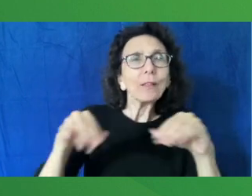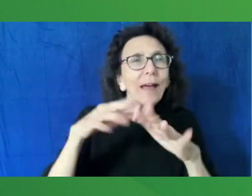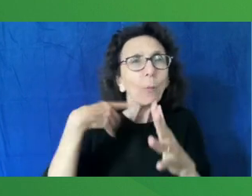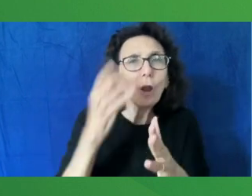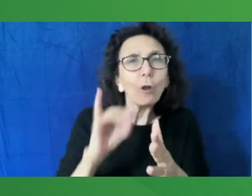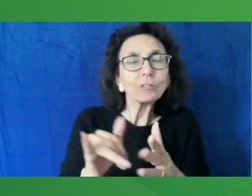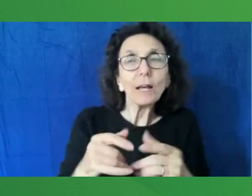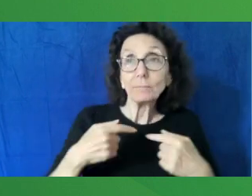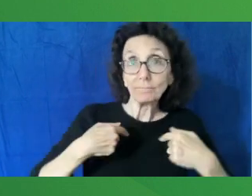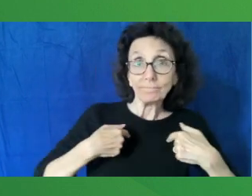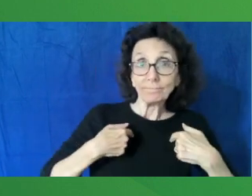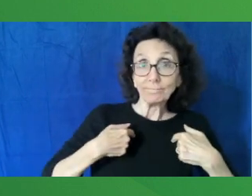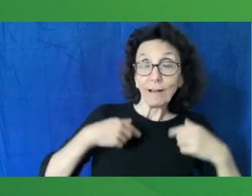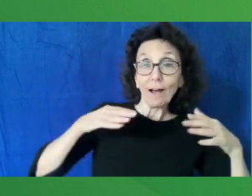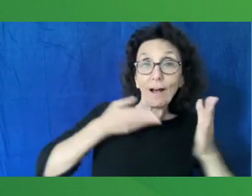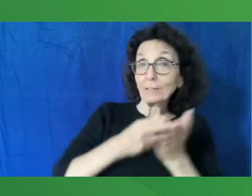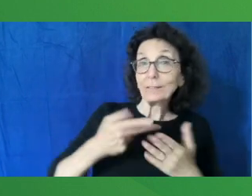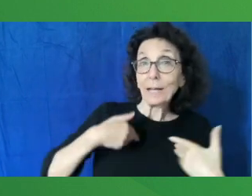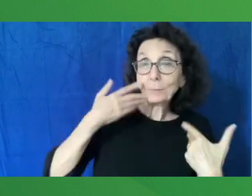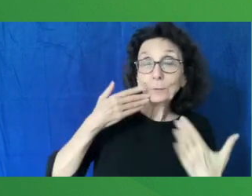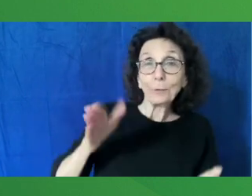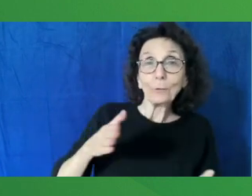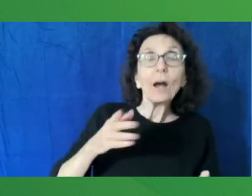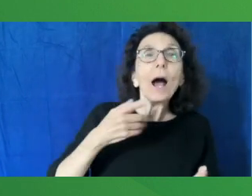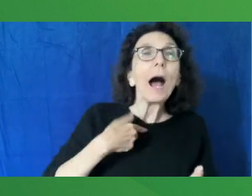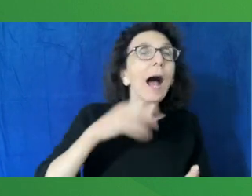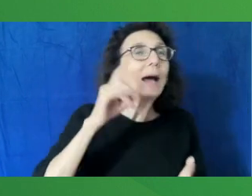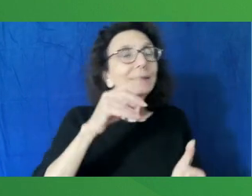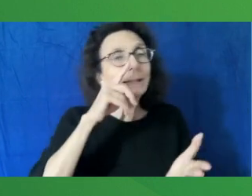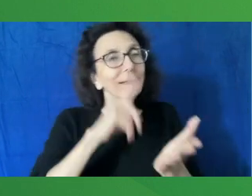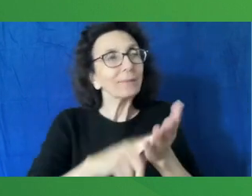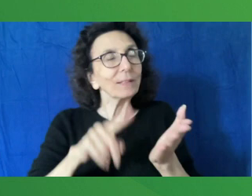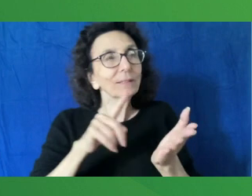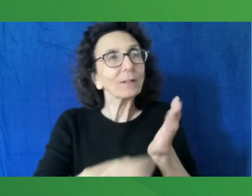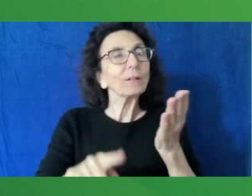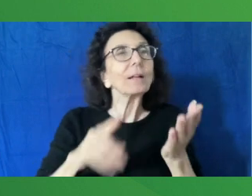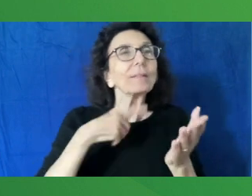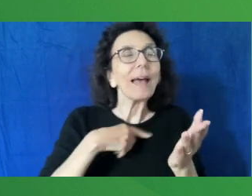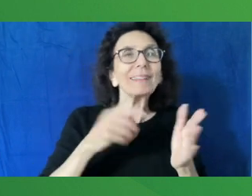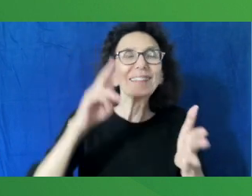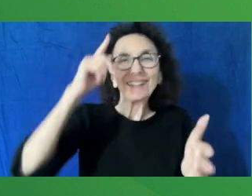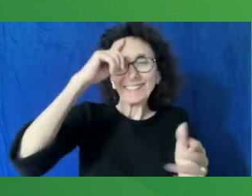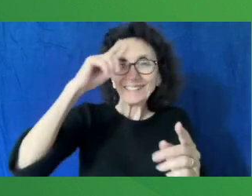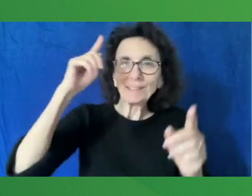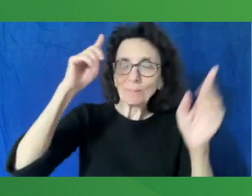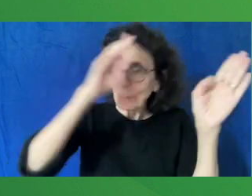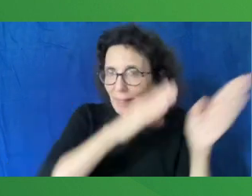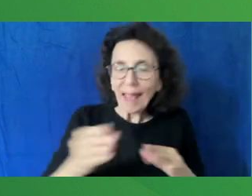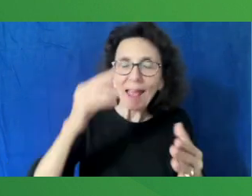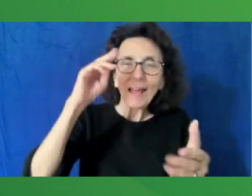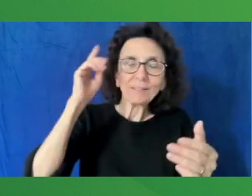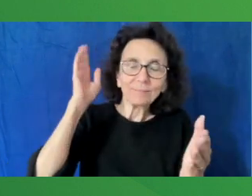I think the main thing that I looked into is just reducing the amount of dry fuel available